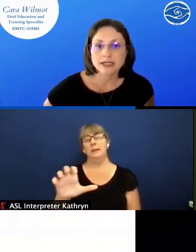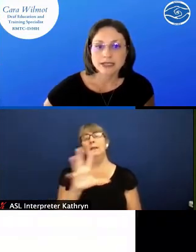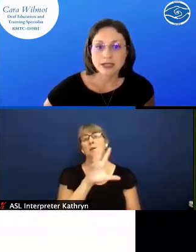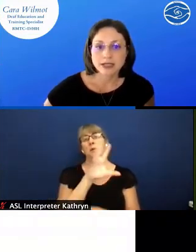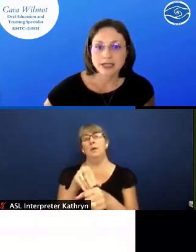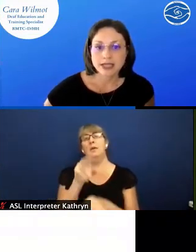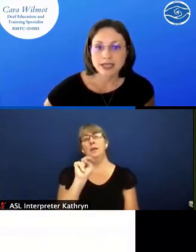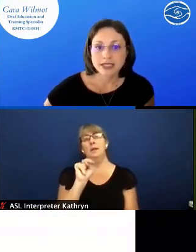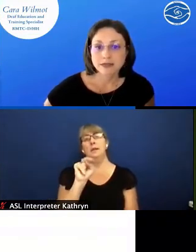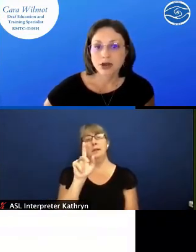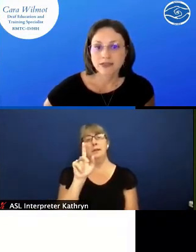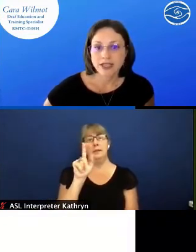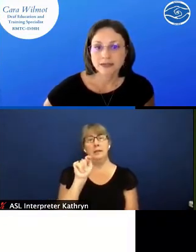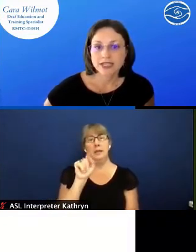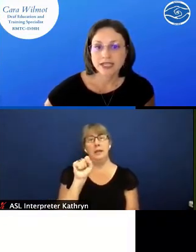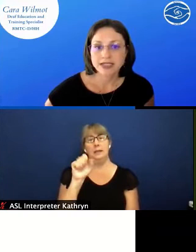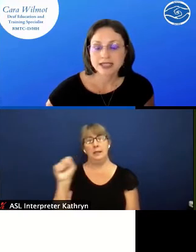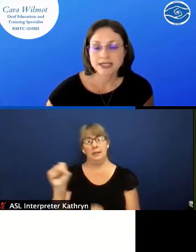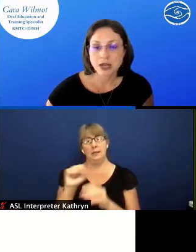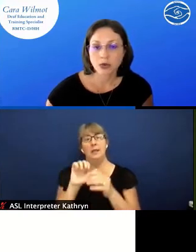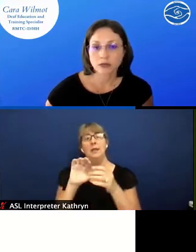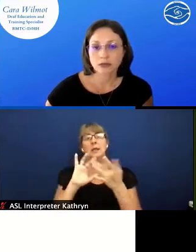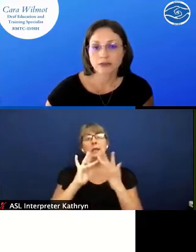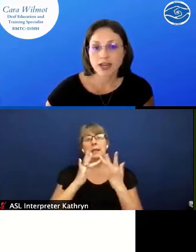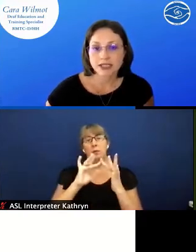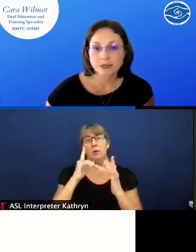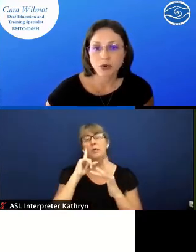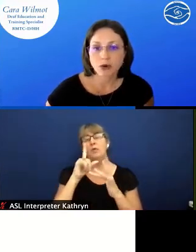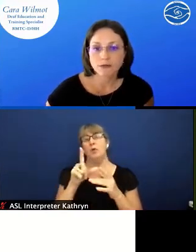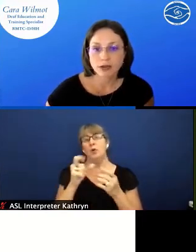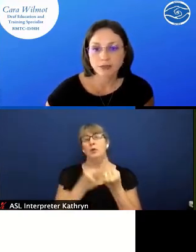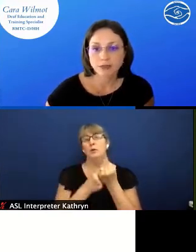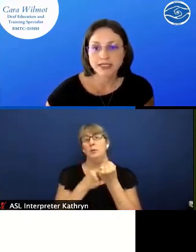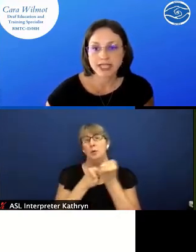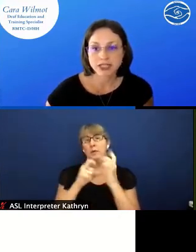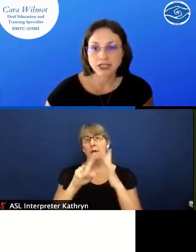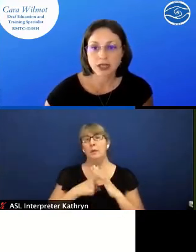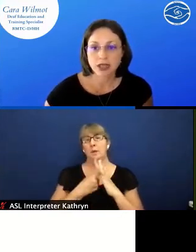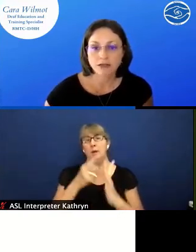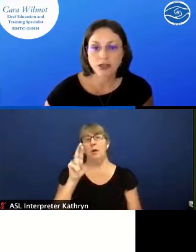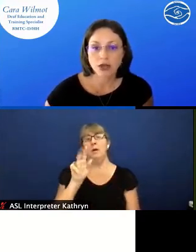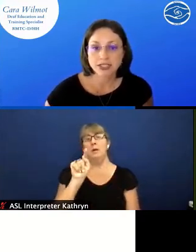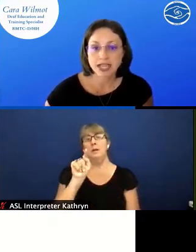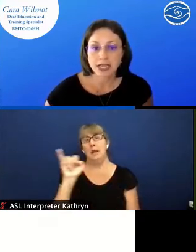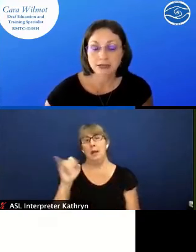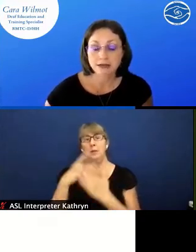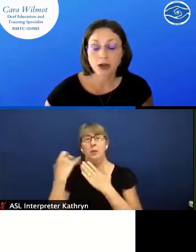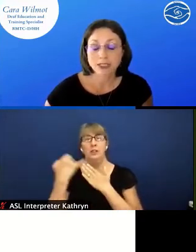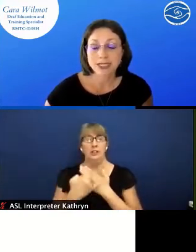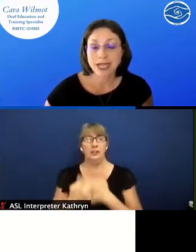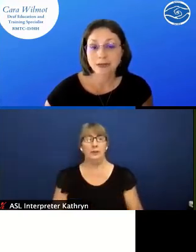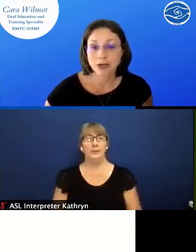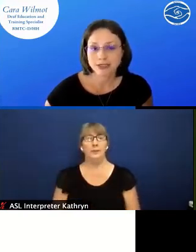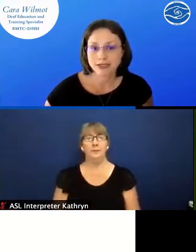TLC is a part of the MTSS network, providing support for implementation of the RtI process.